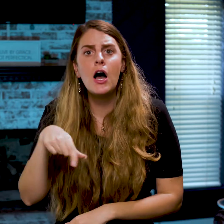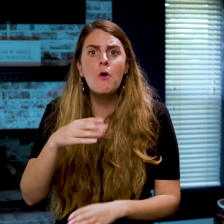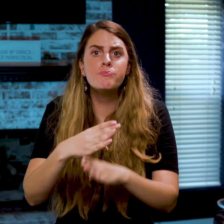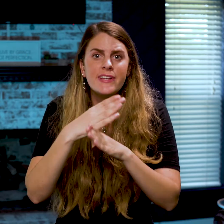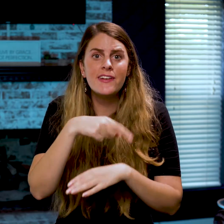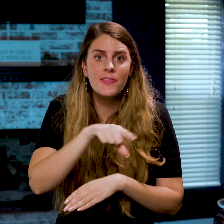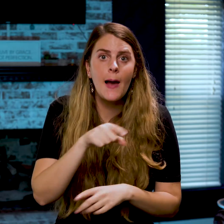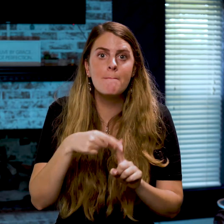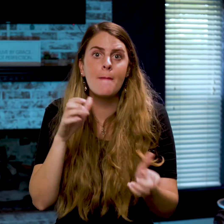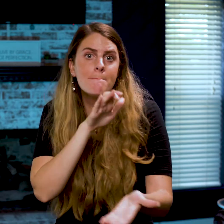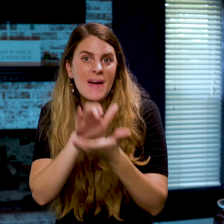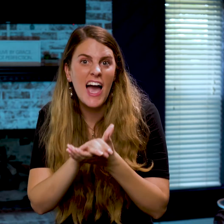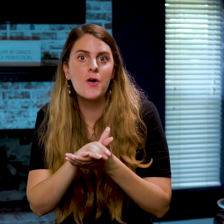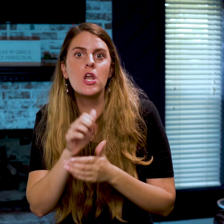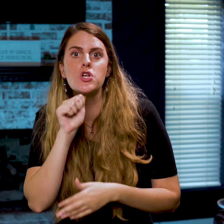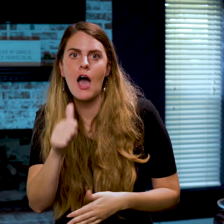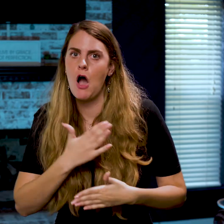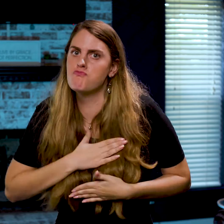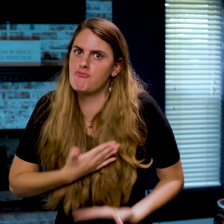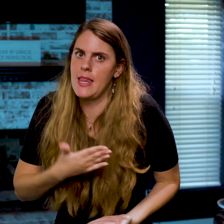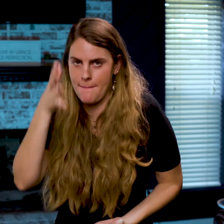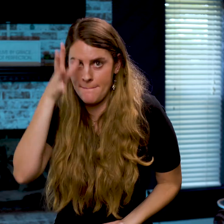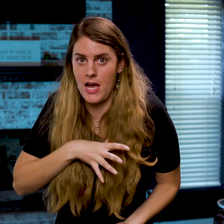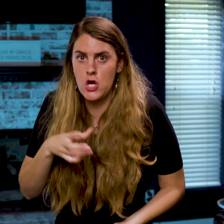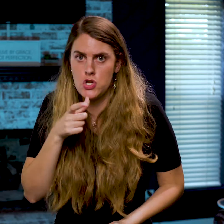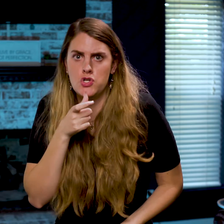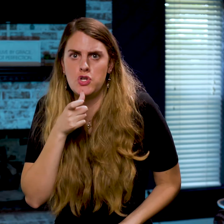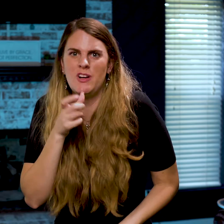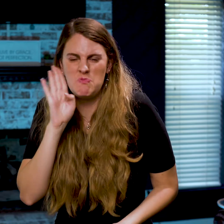while also protecting them from marrying unwilling men